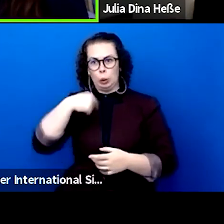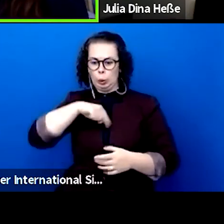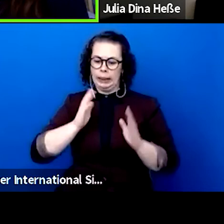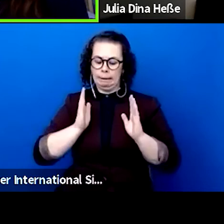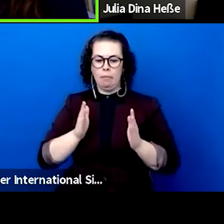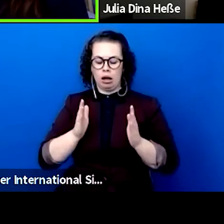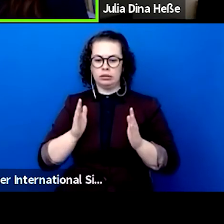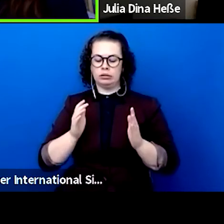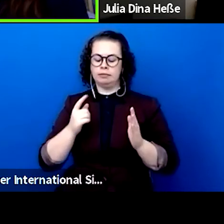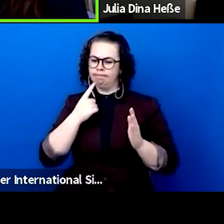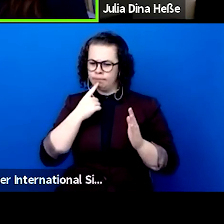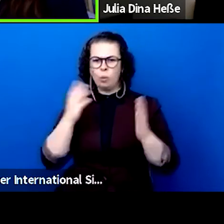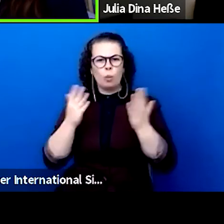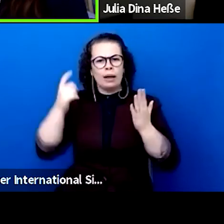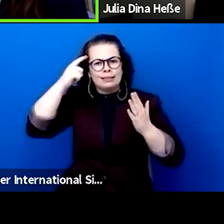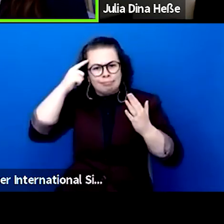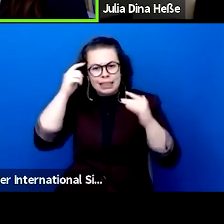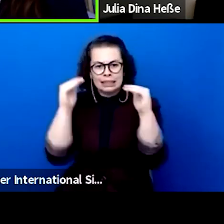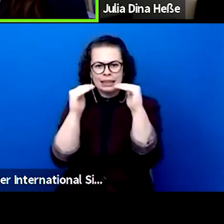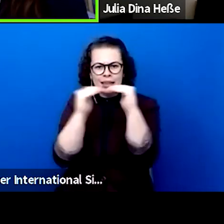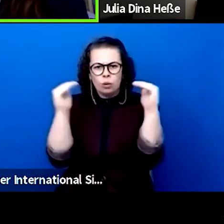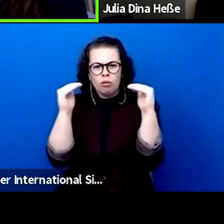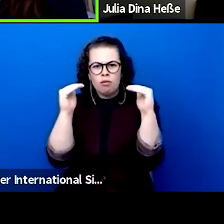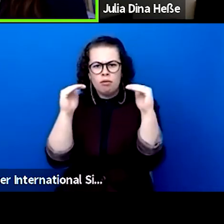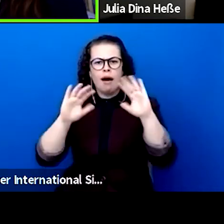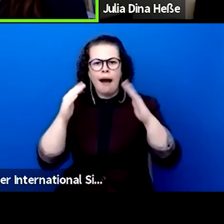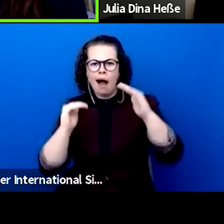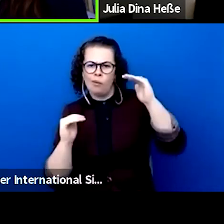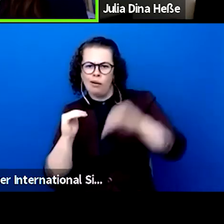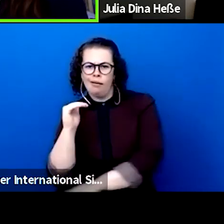is quality, what is good and really looking to decentralize the kind of white aesthetics,